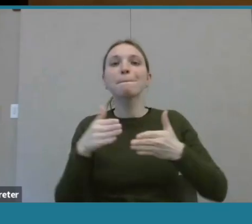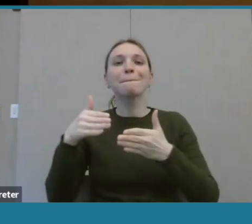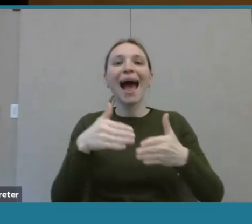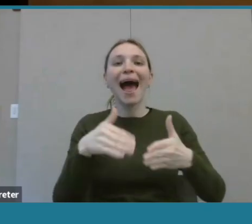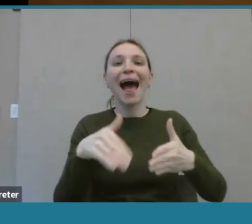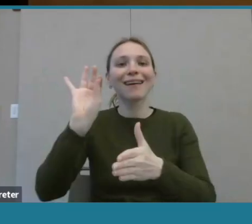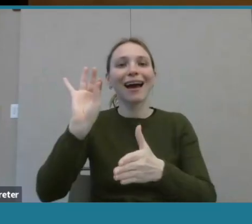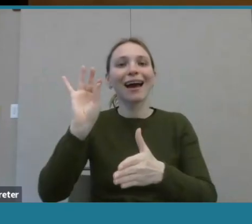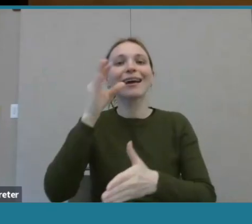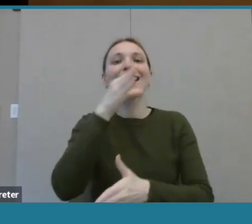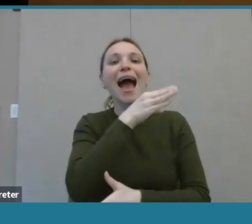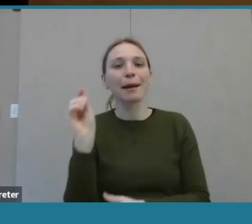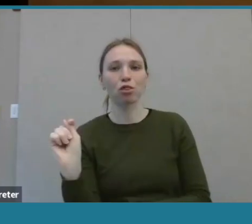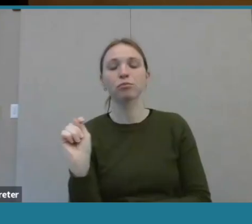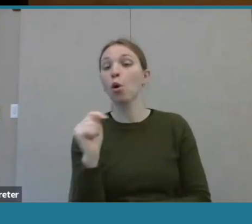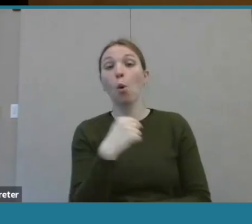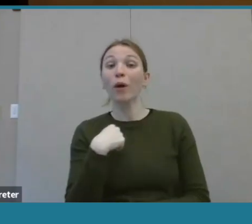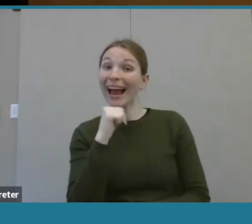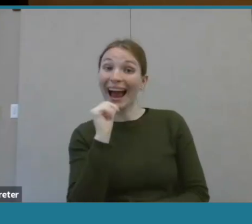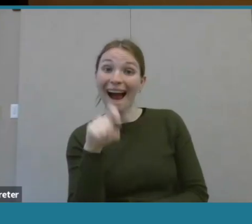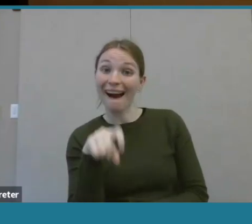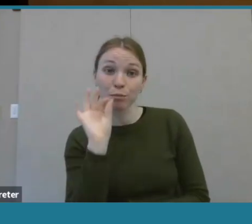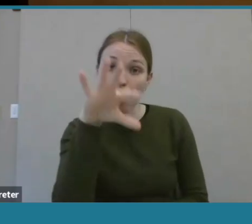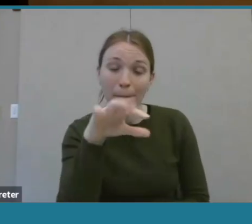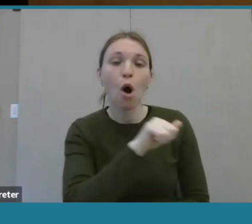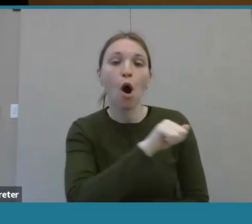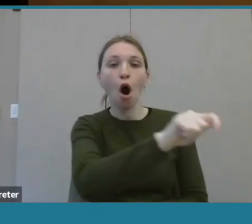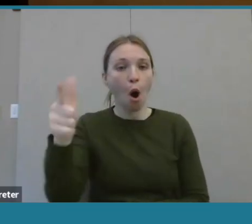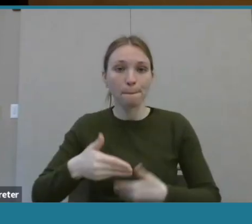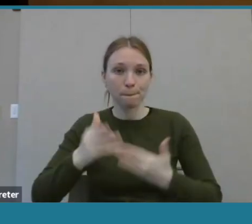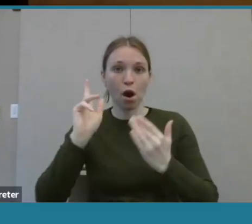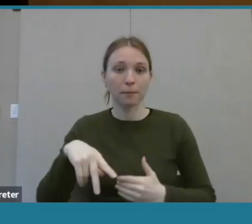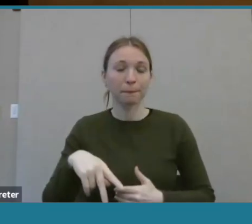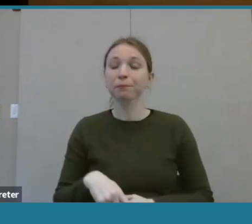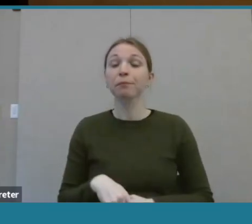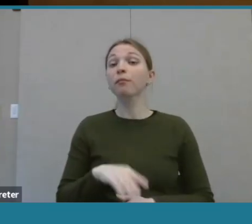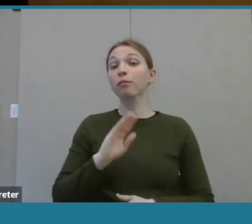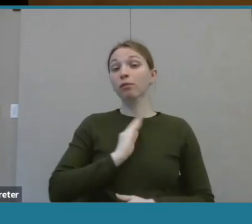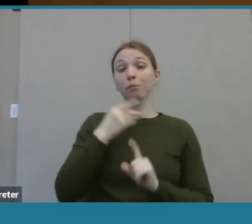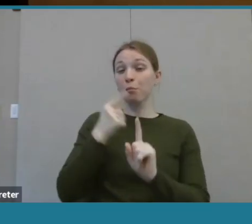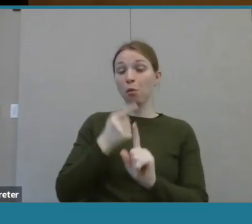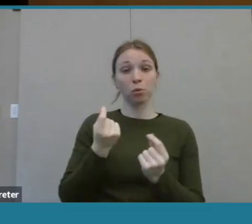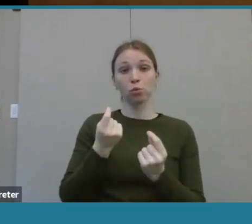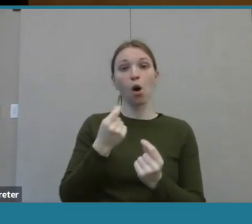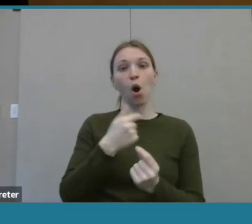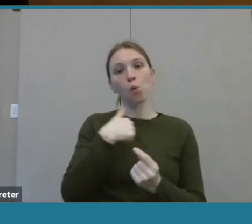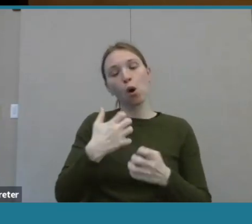really fascinating and such valuable information we heard. The point of these input sessions was to create and collect information around